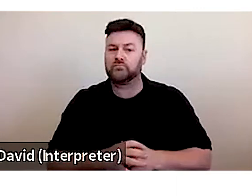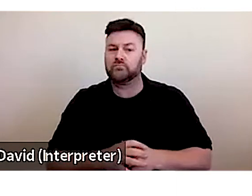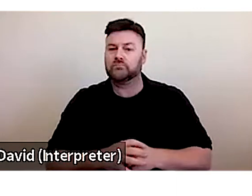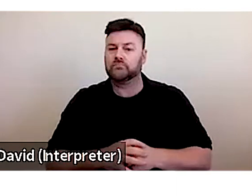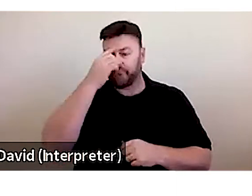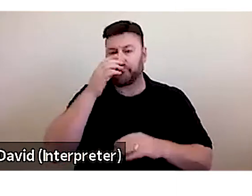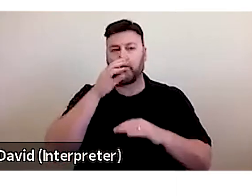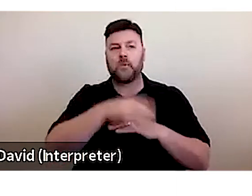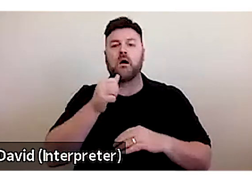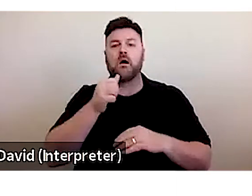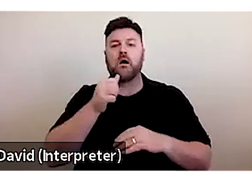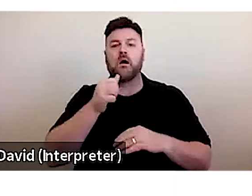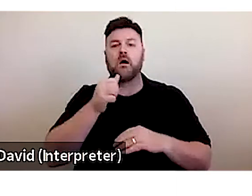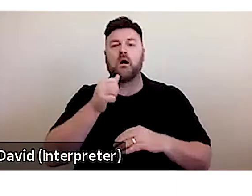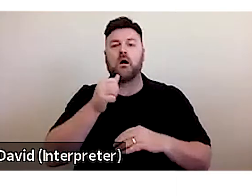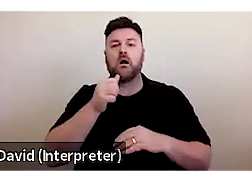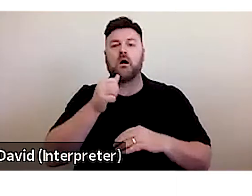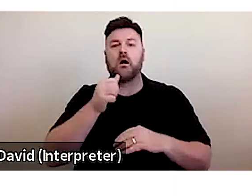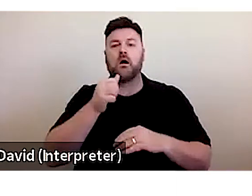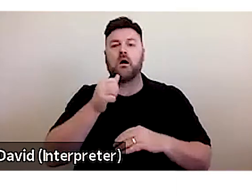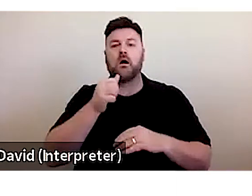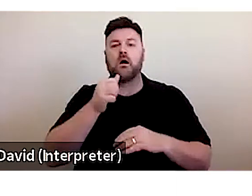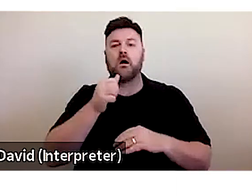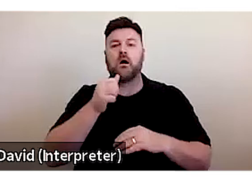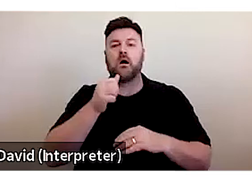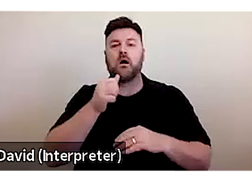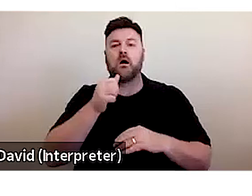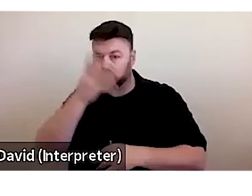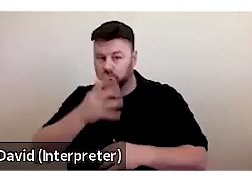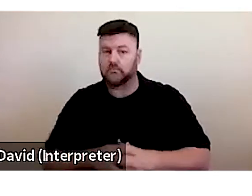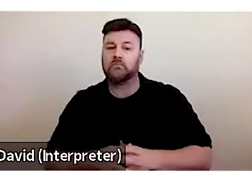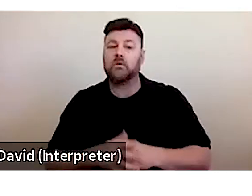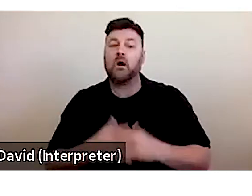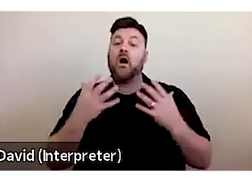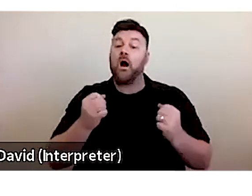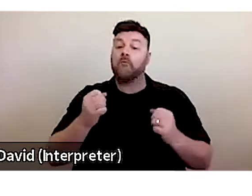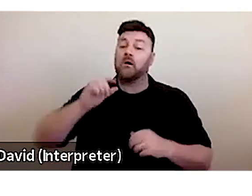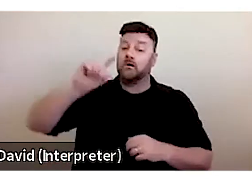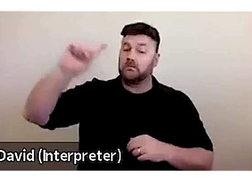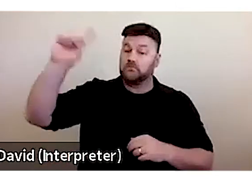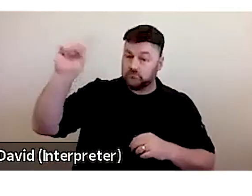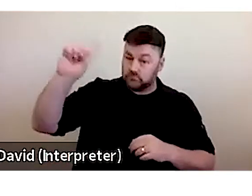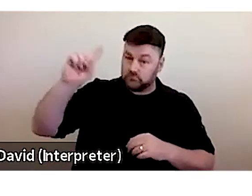Contemporary and traditional artists may have a different